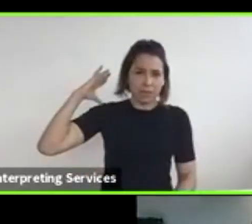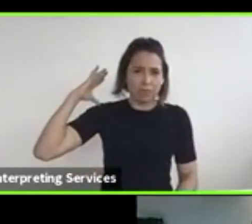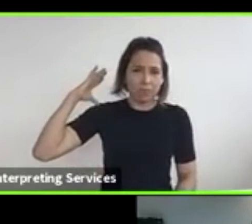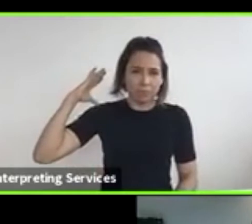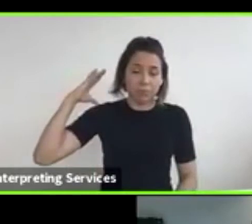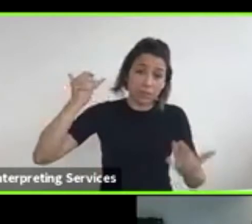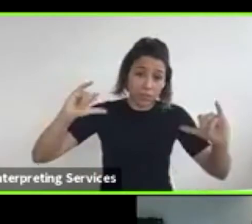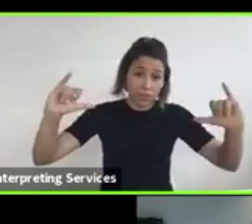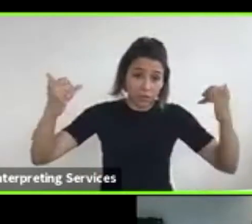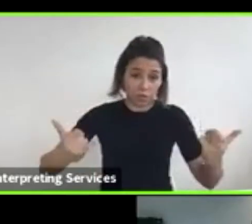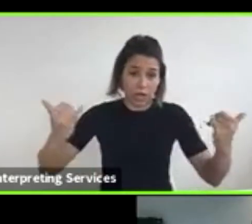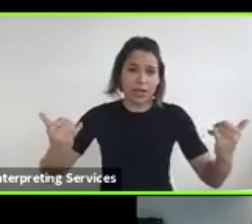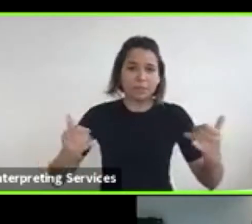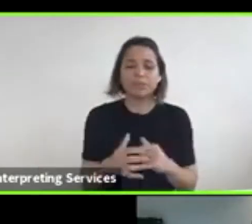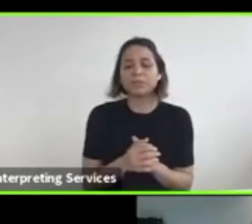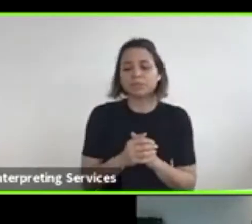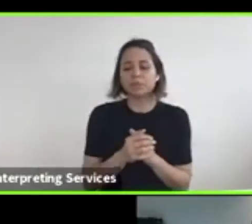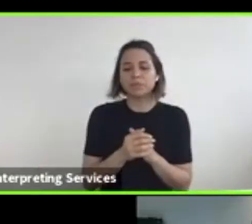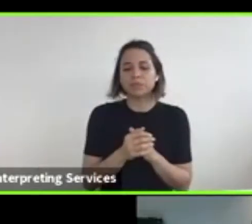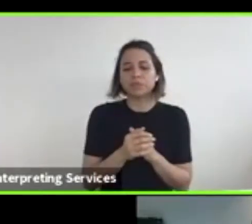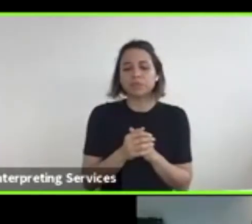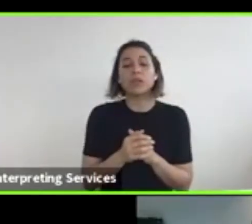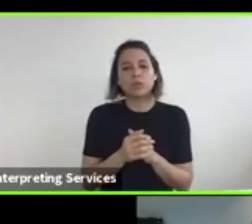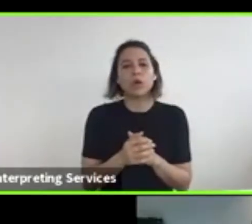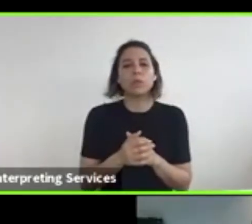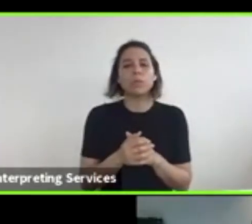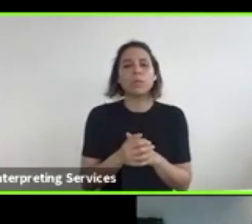NECESSARY RIGHT NOW. AND SO BY BEING WHO WE ARE IN THIS